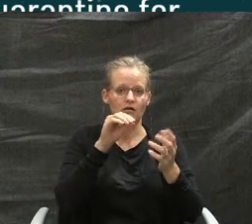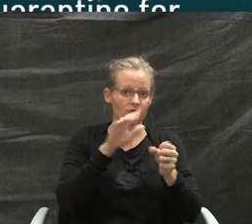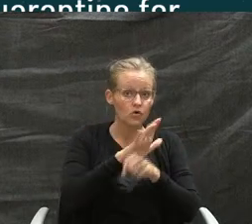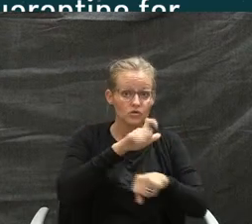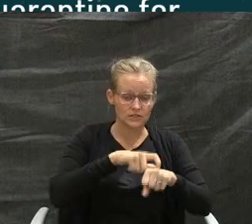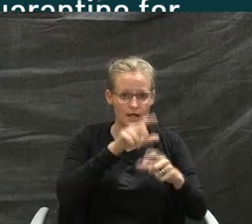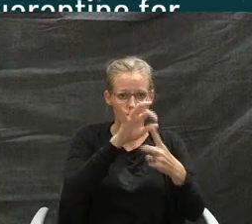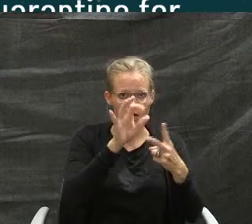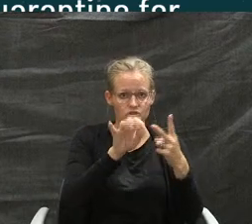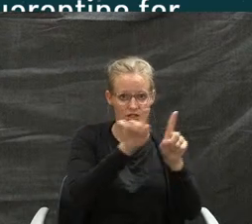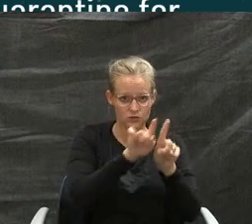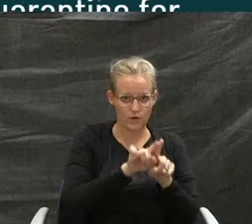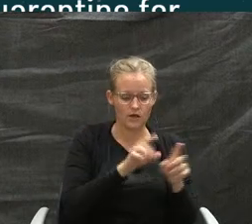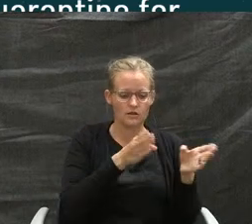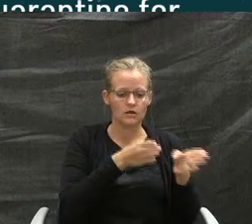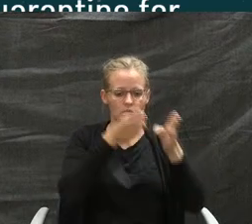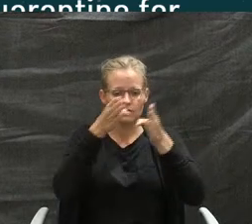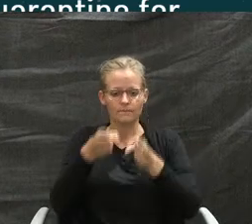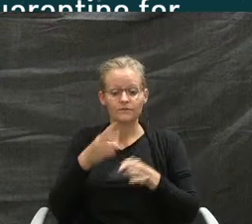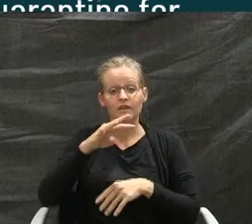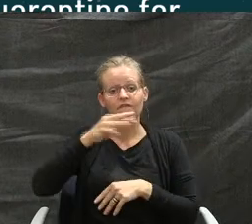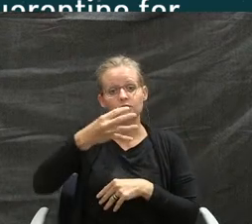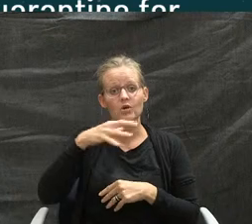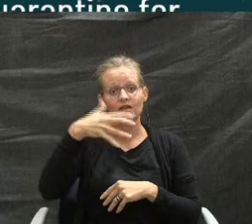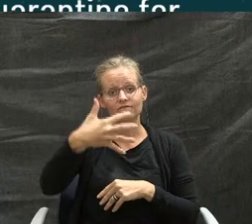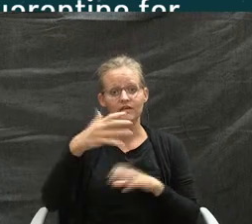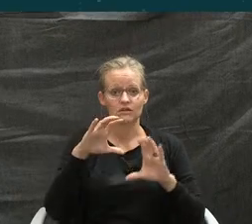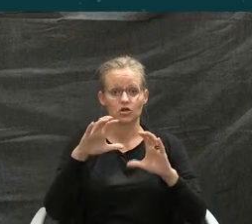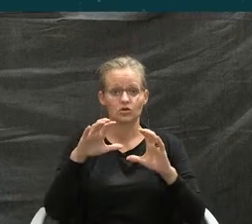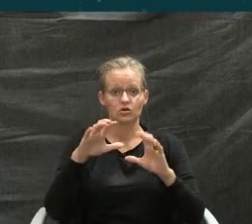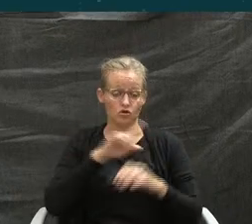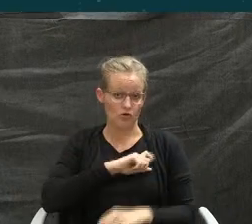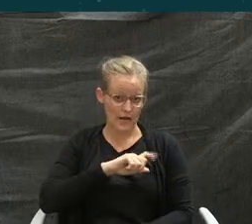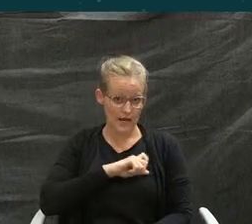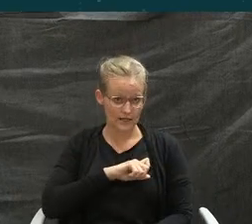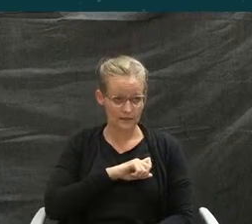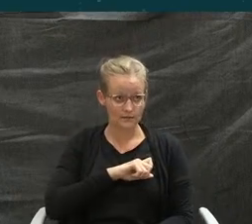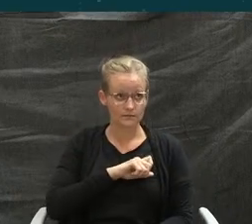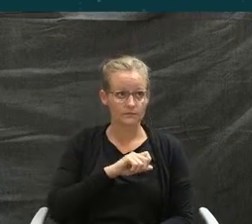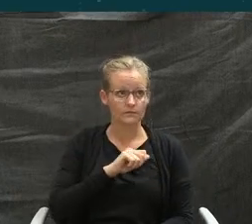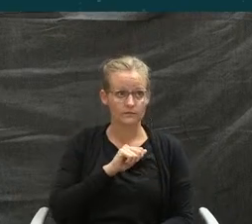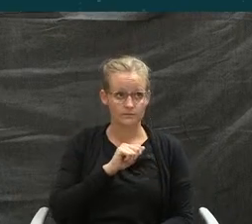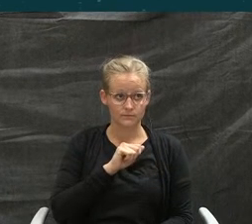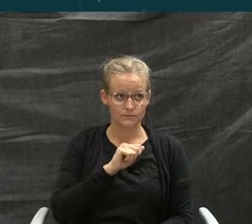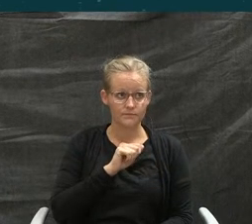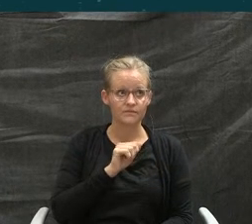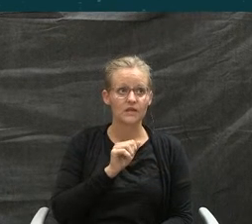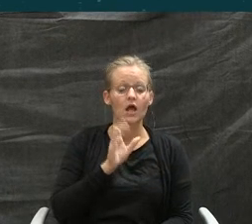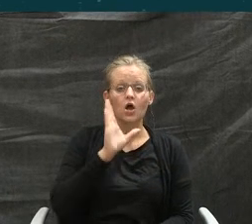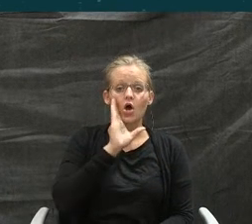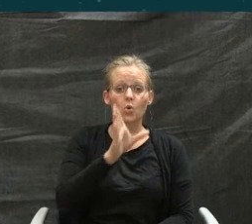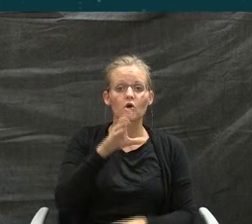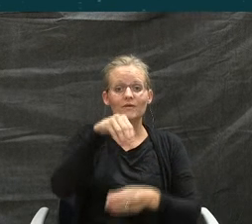OK, so for 4th and 5th grade moving forward. They will be in person classroom instruction at